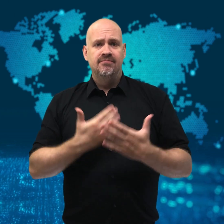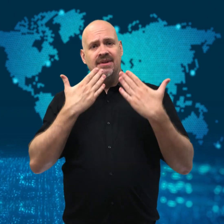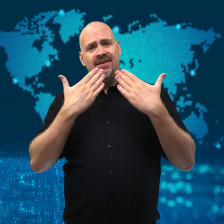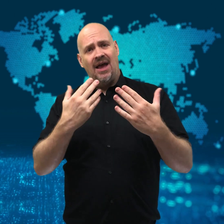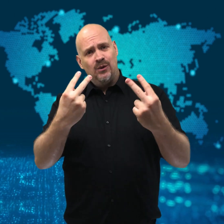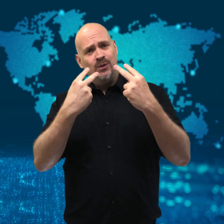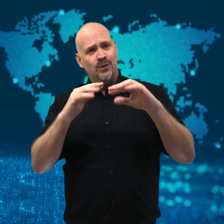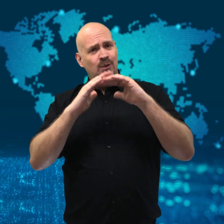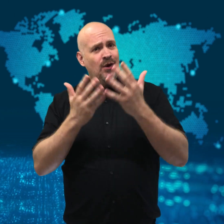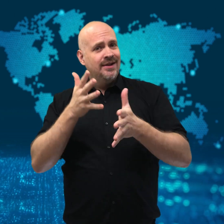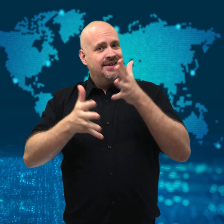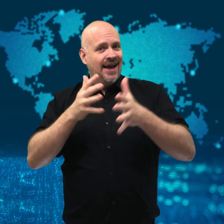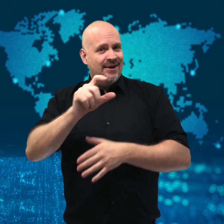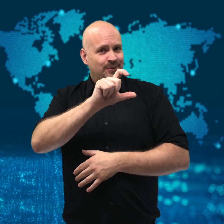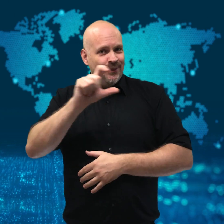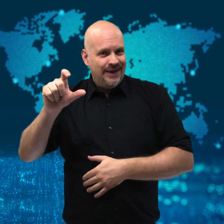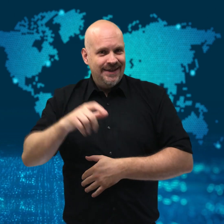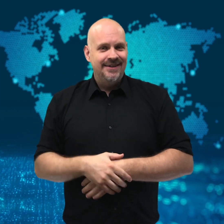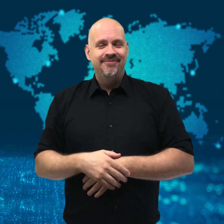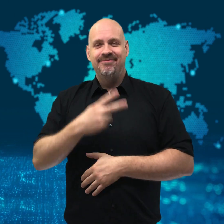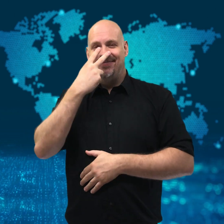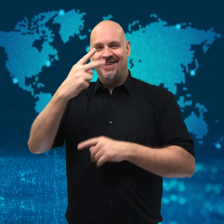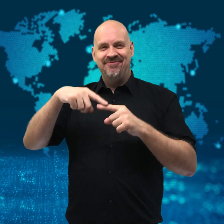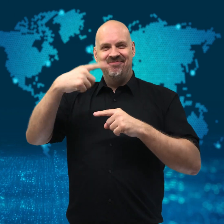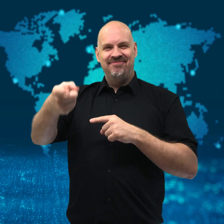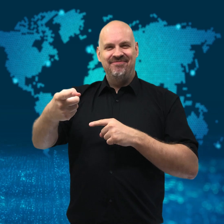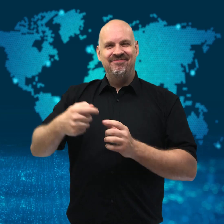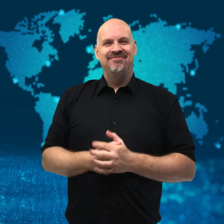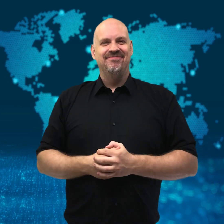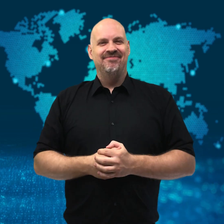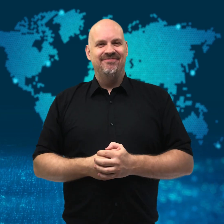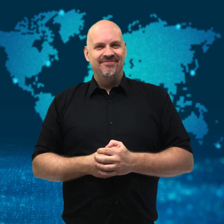Thank you for watching WorldSign Week and see you next time!